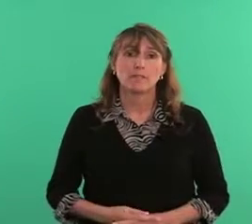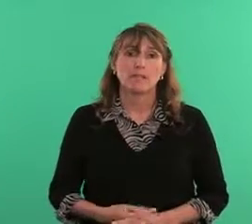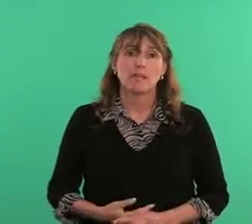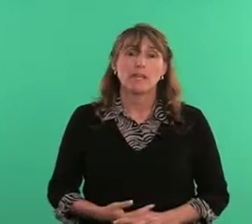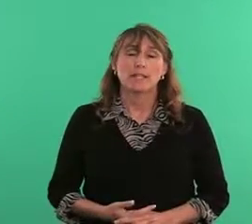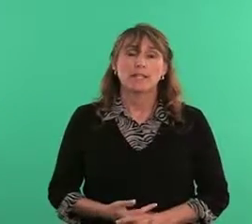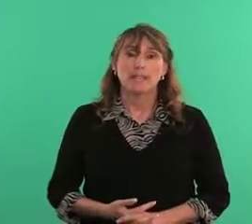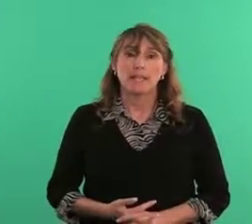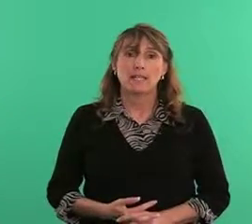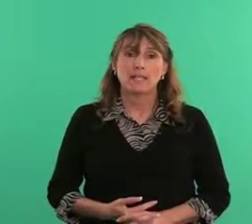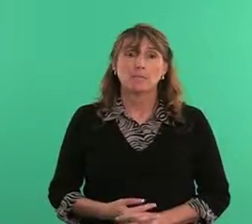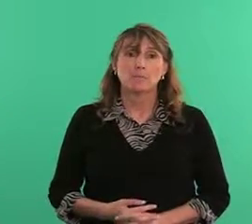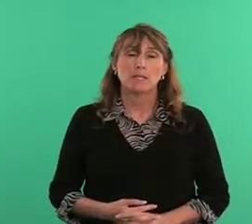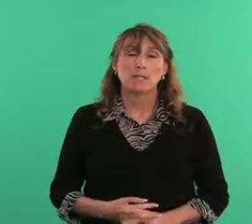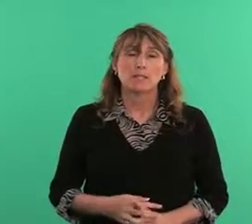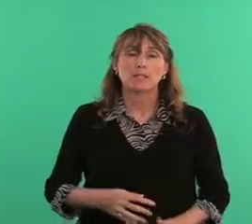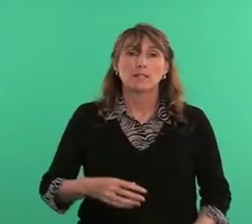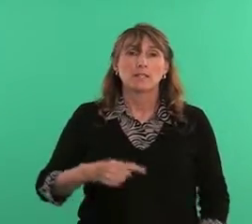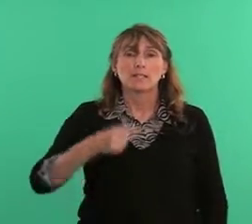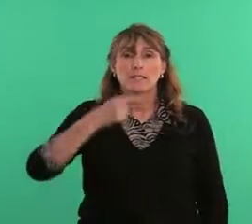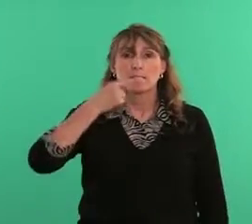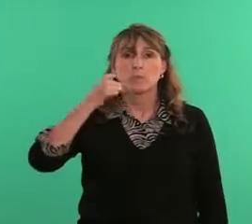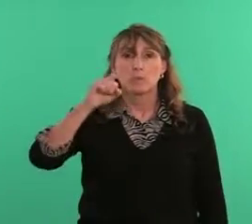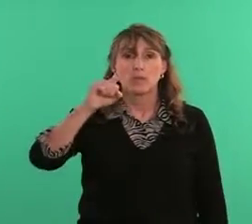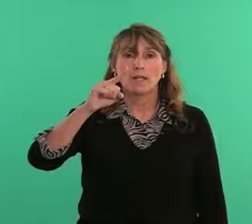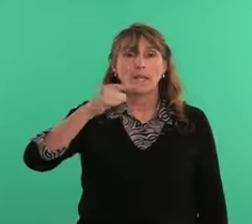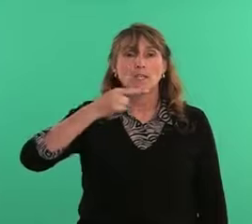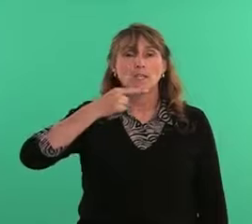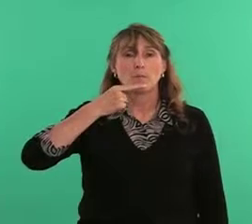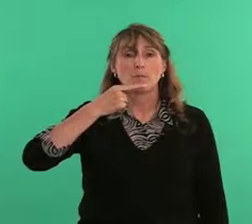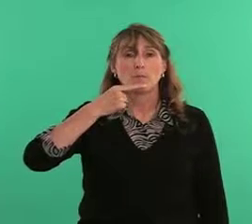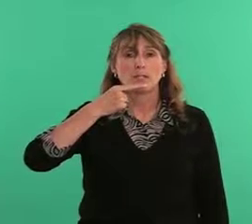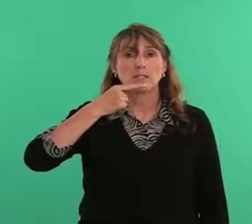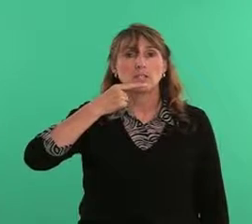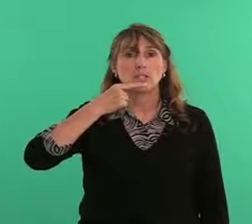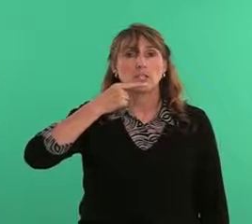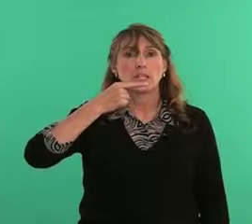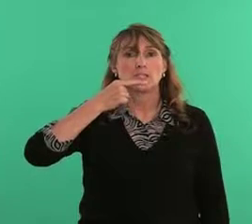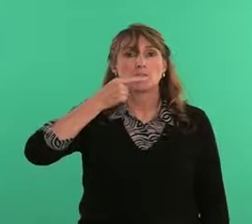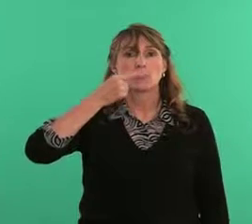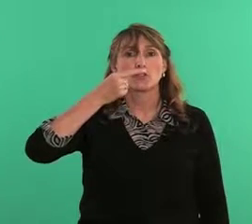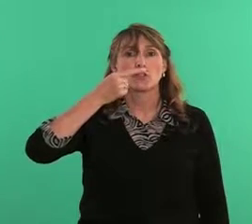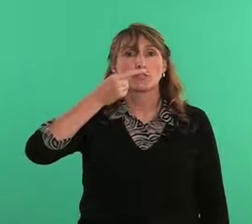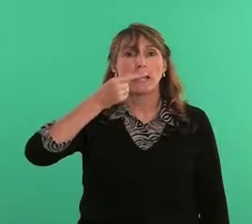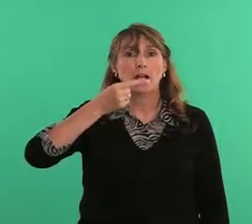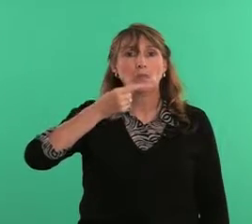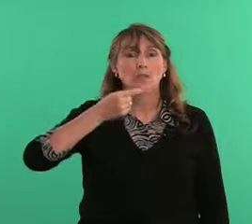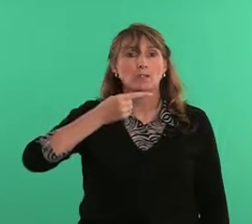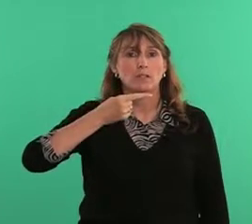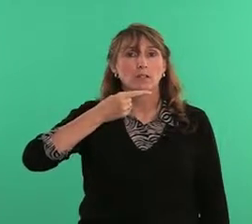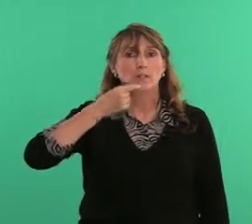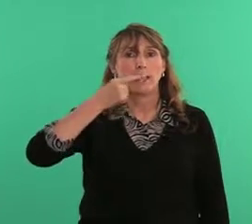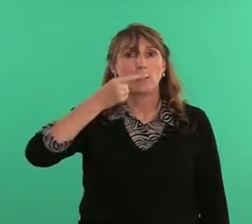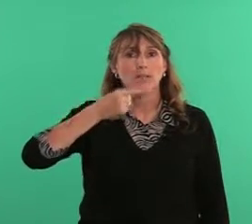and say and speak is the one handshape bring it near the chin circle out and around